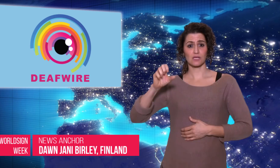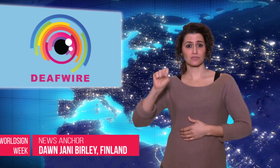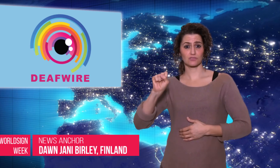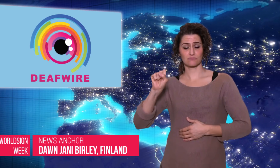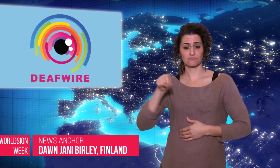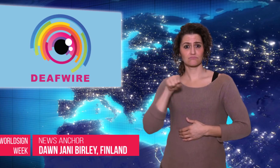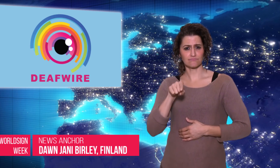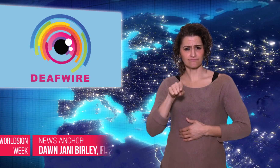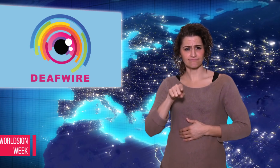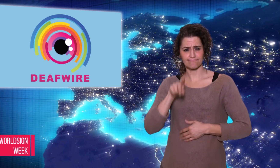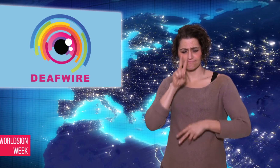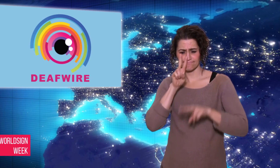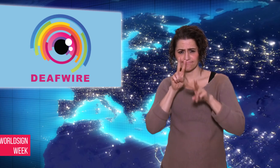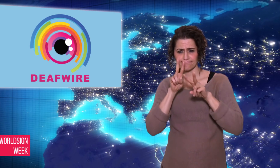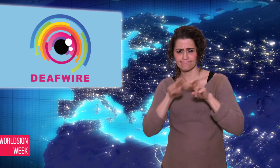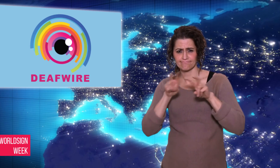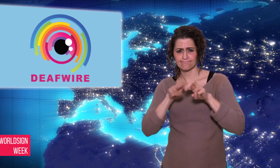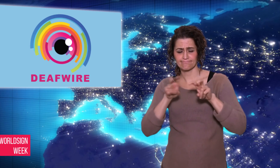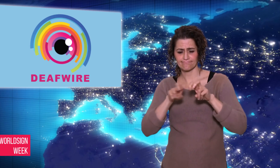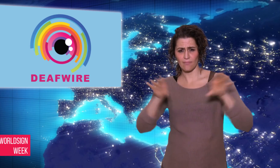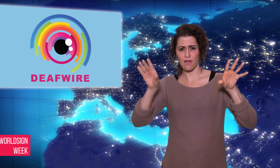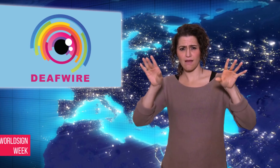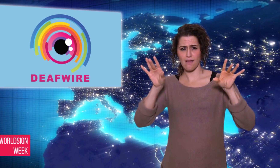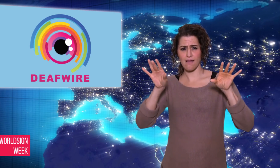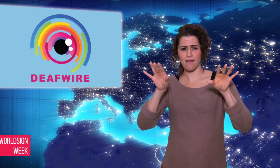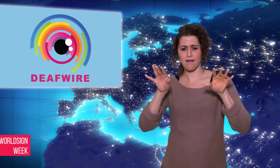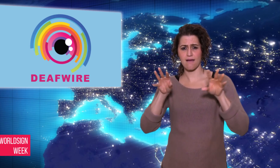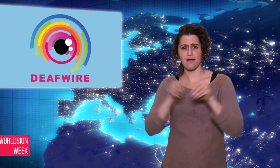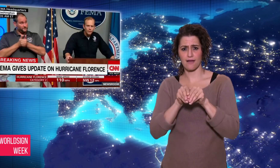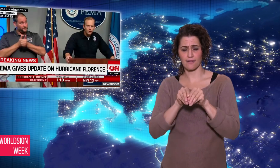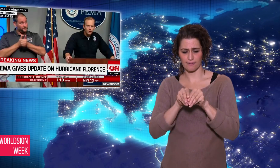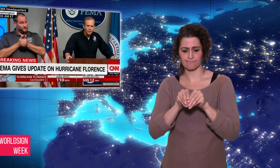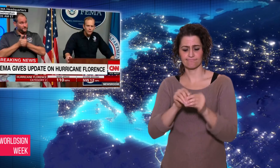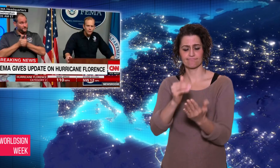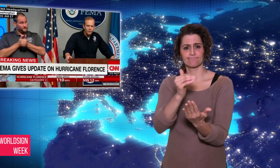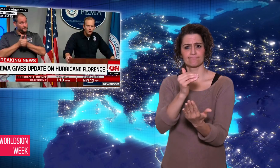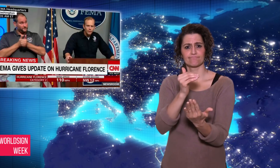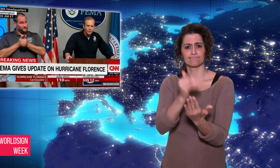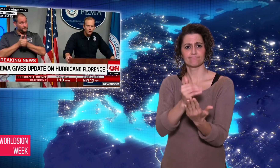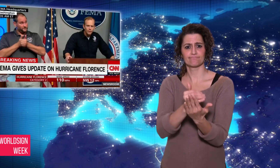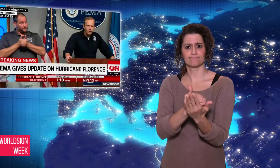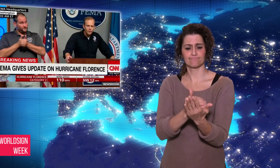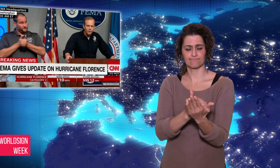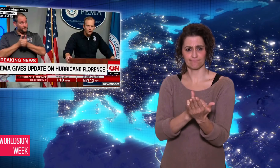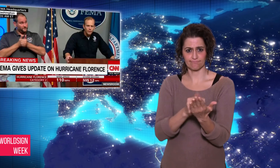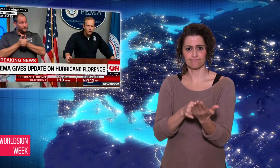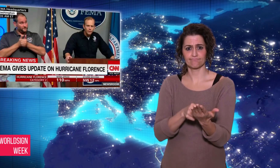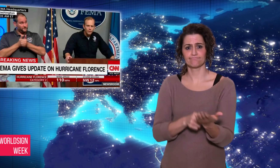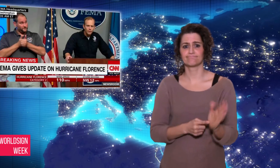hearing, 340,000 deaf and 11,000